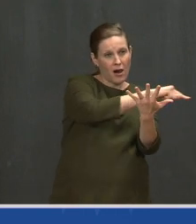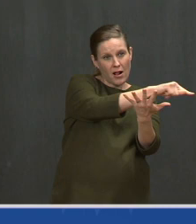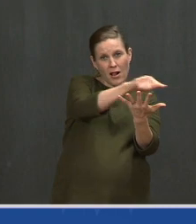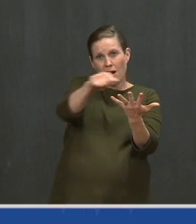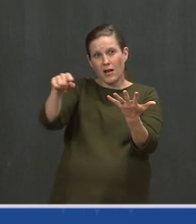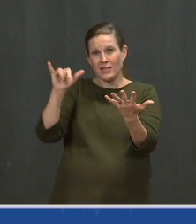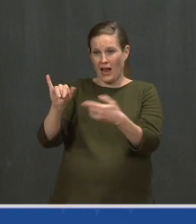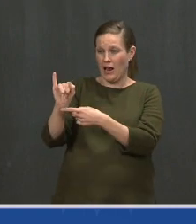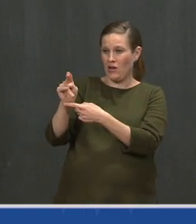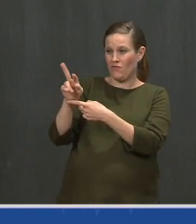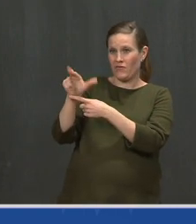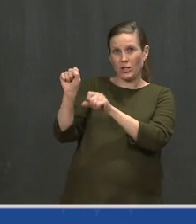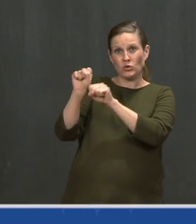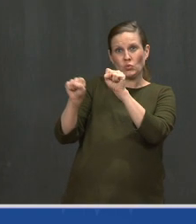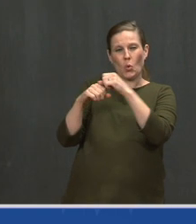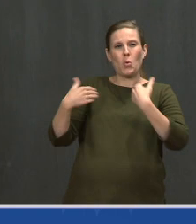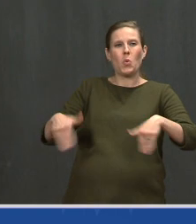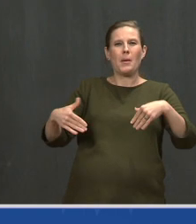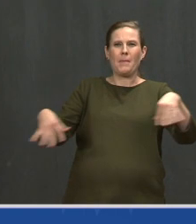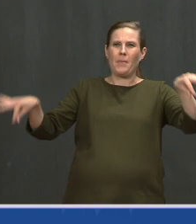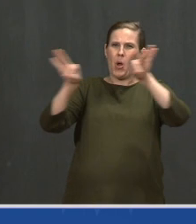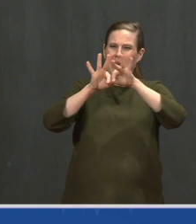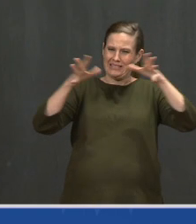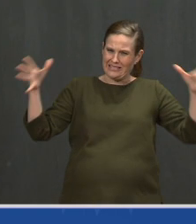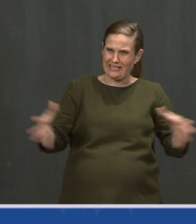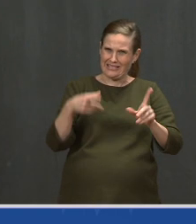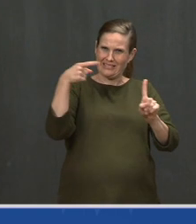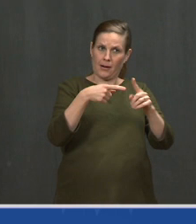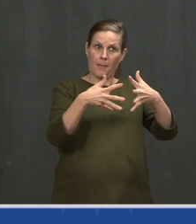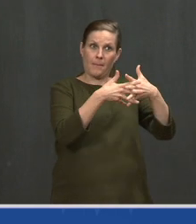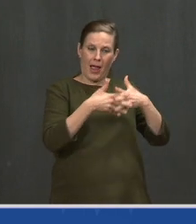isn't just an investment in infrastructure; it's an investment in good Union jobs.